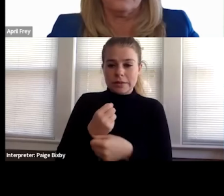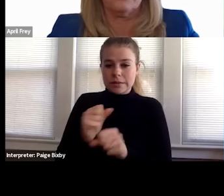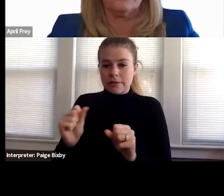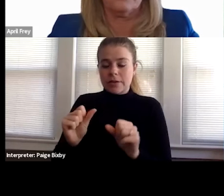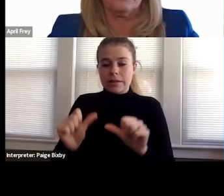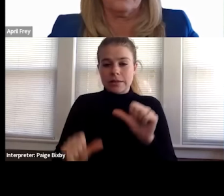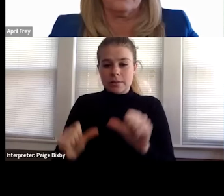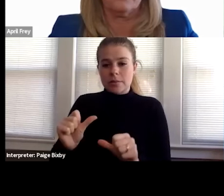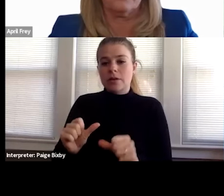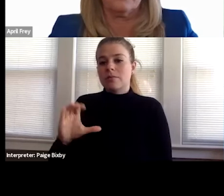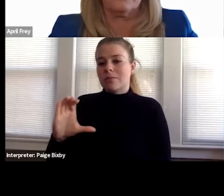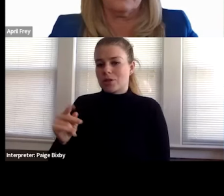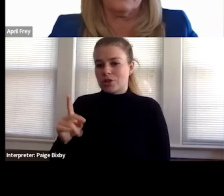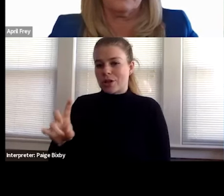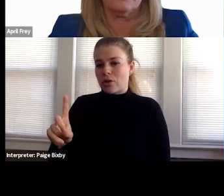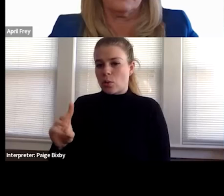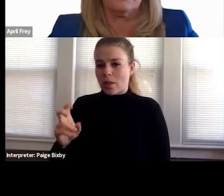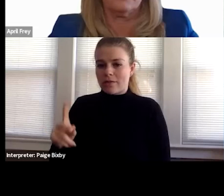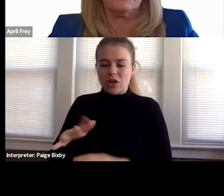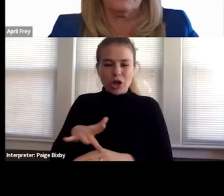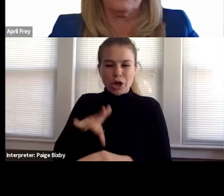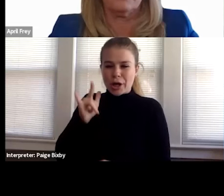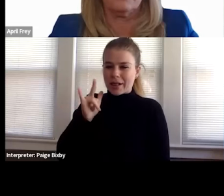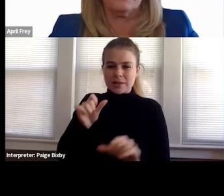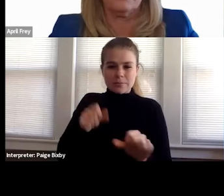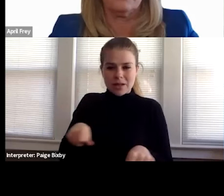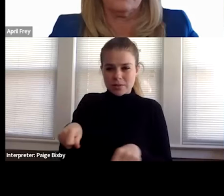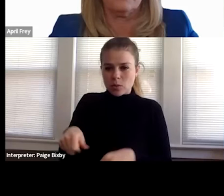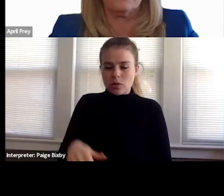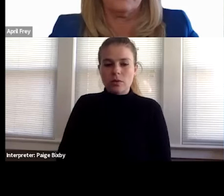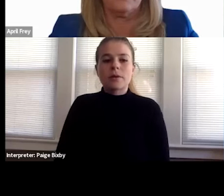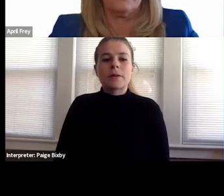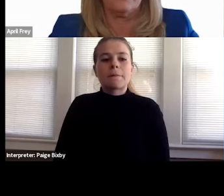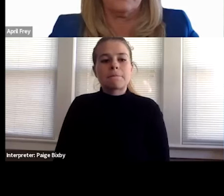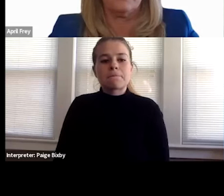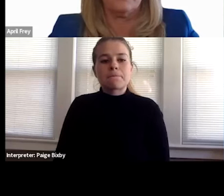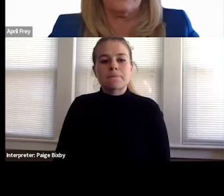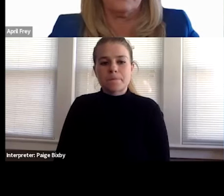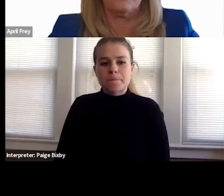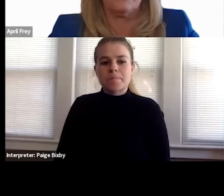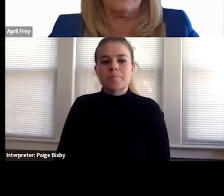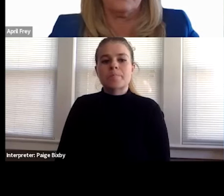It's the earliest point possible. Using a multi-pronged approach, which I'll talk about in a moment,